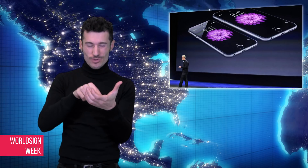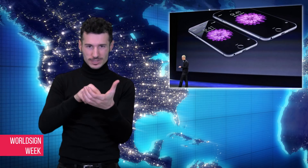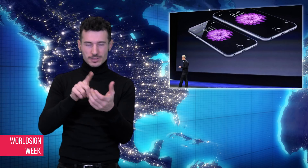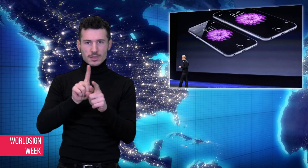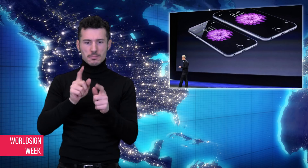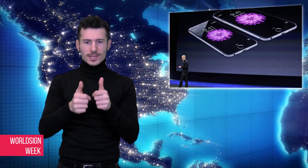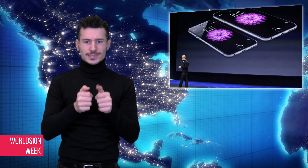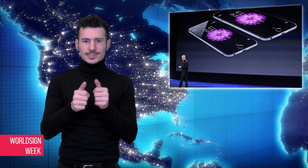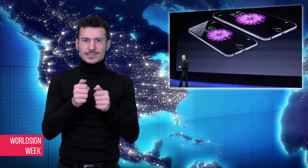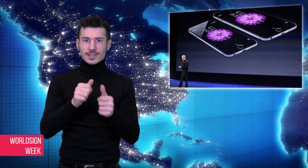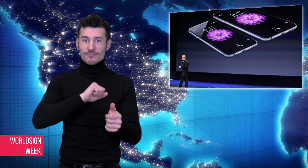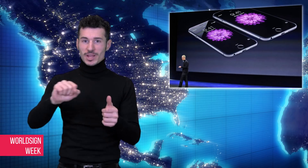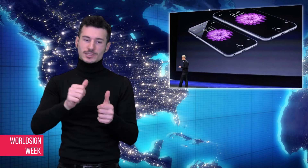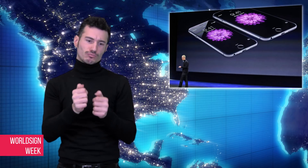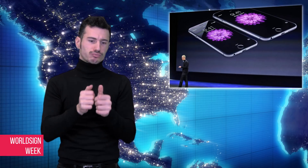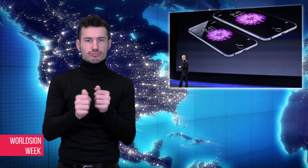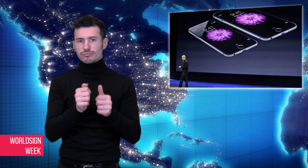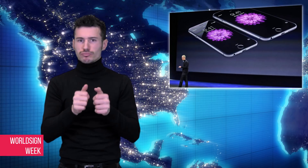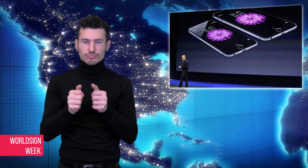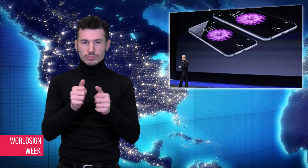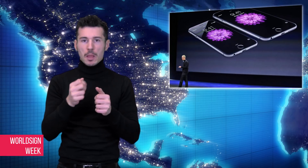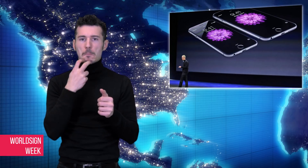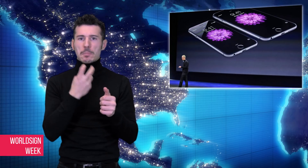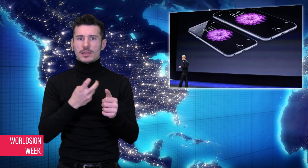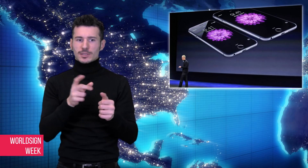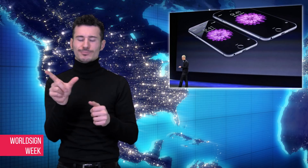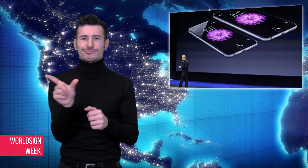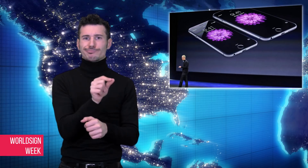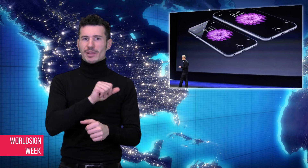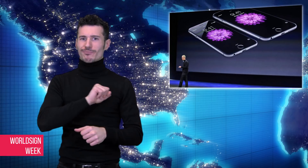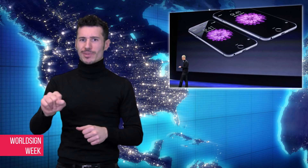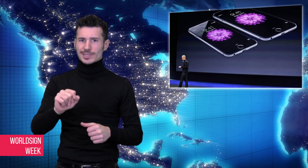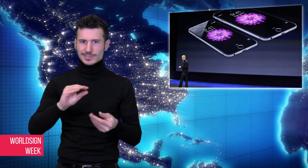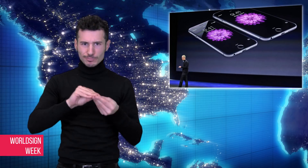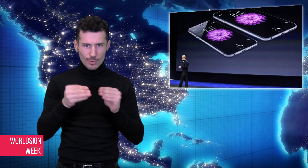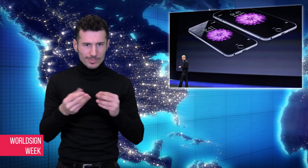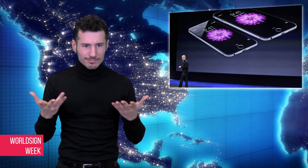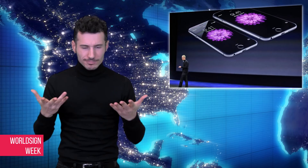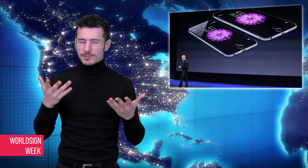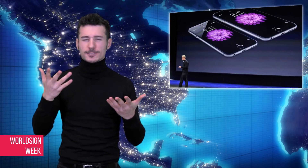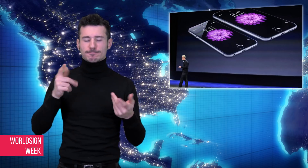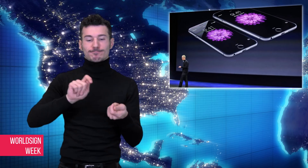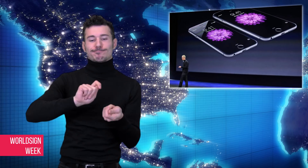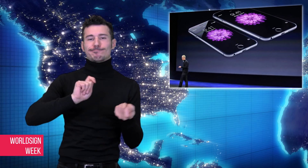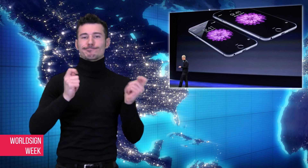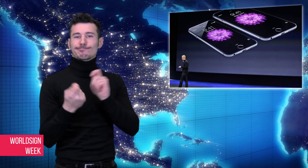batteries. The revelation became public